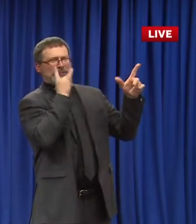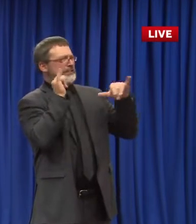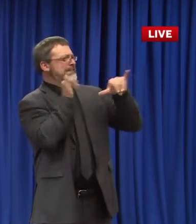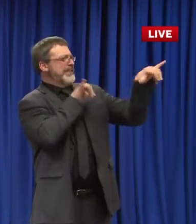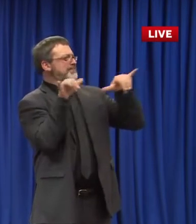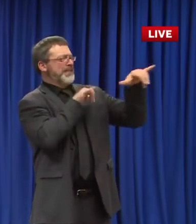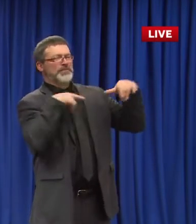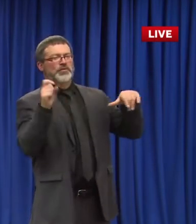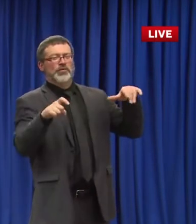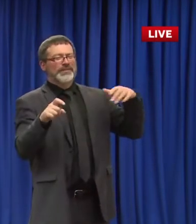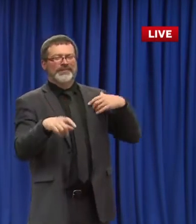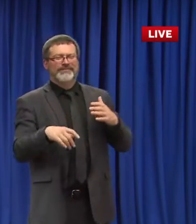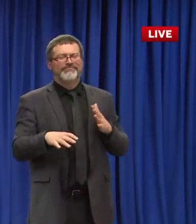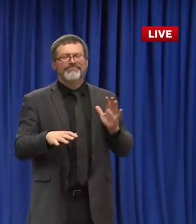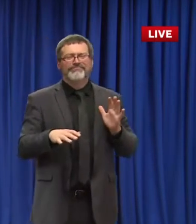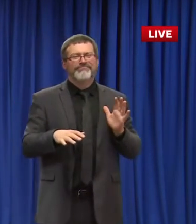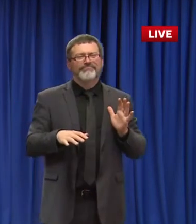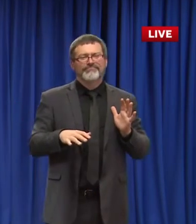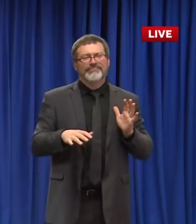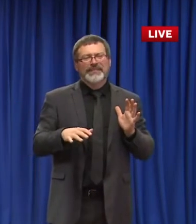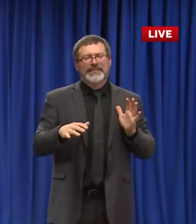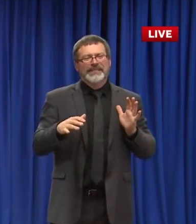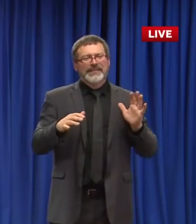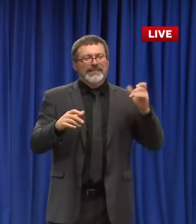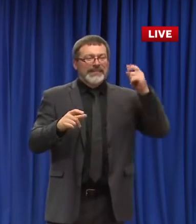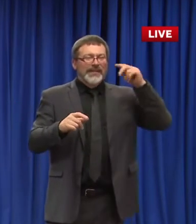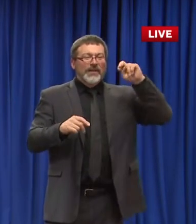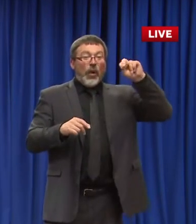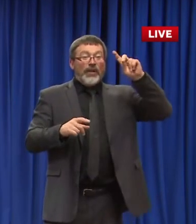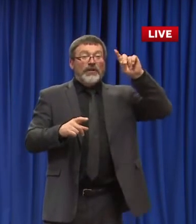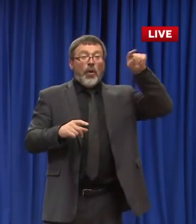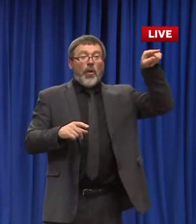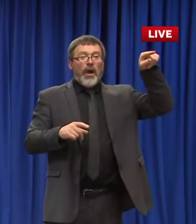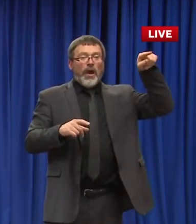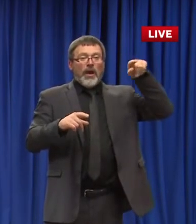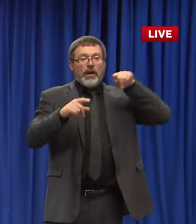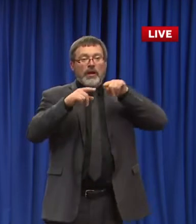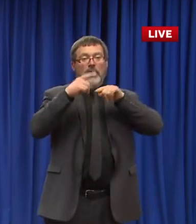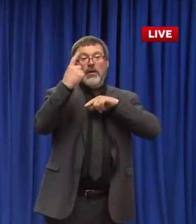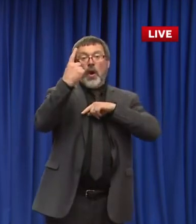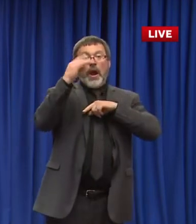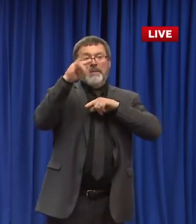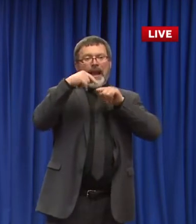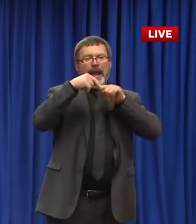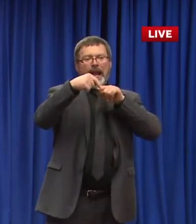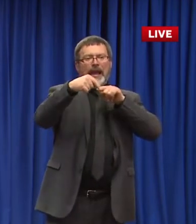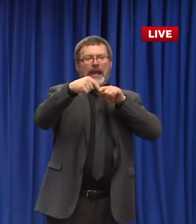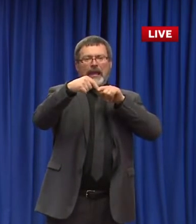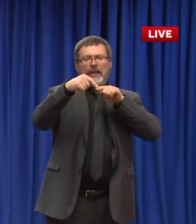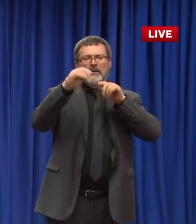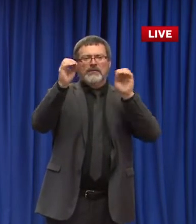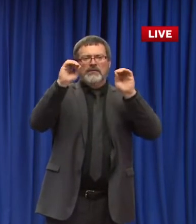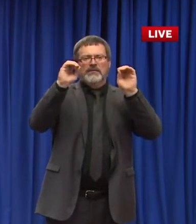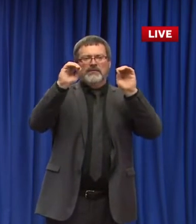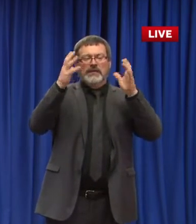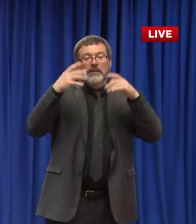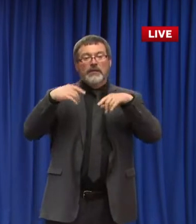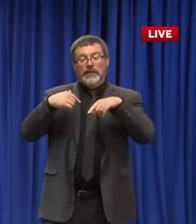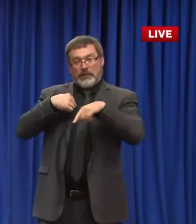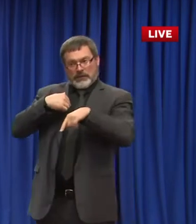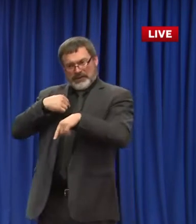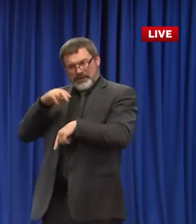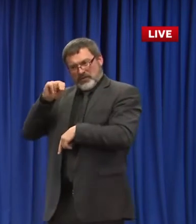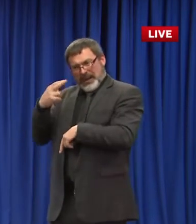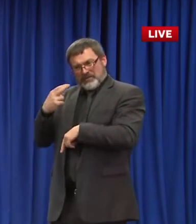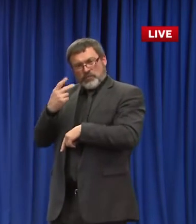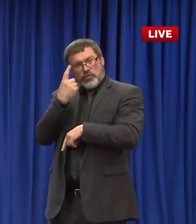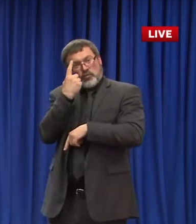I MEAN GOD, I THINK IT’S GREAT THAT NORTH DAKOTA CAN OPEN UP A LITTLE FASTER THE WEEKEND GRADE FOR THEM, BUT NORTH DAKOTA ISN’T YOU KNOW ONE MILE NORTH OF THE NORTH SHORE OF MASSACHUSETTS